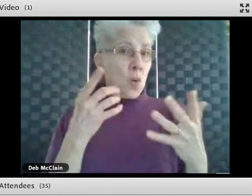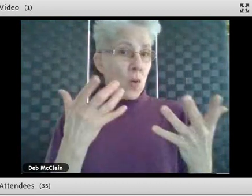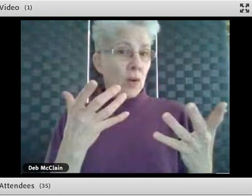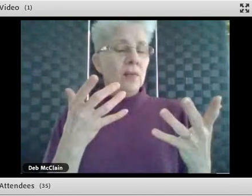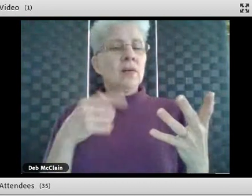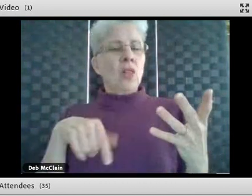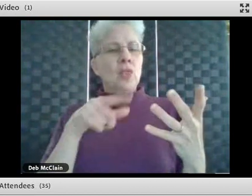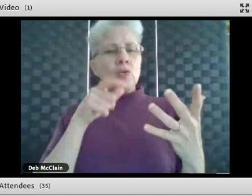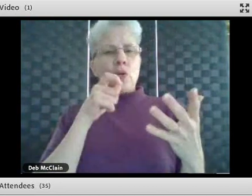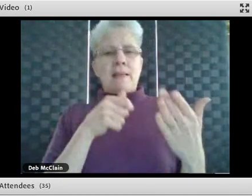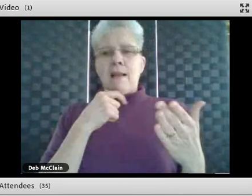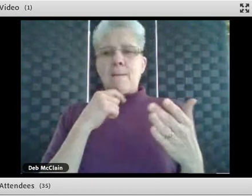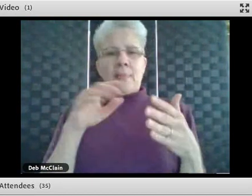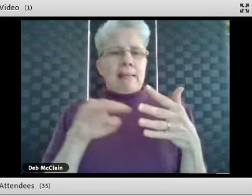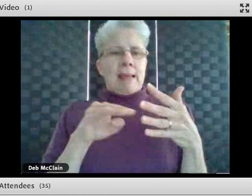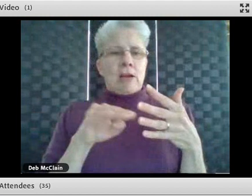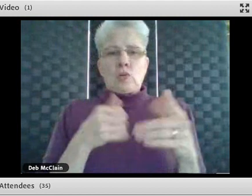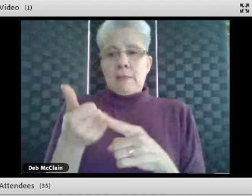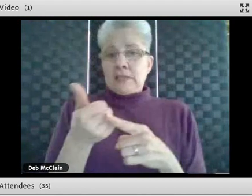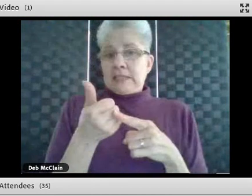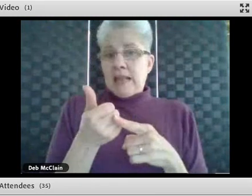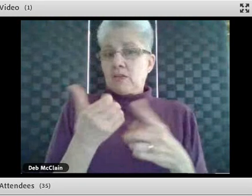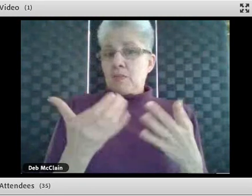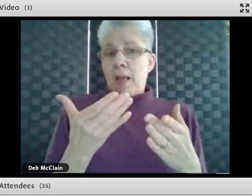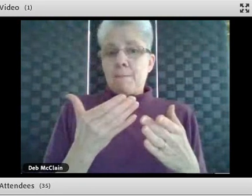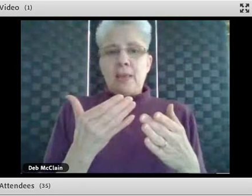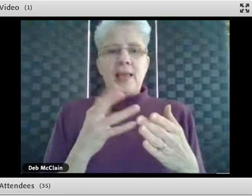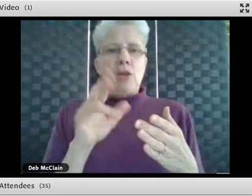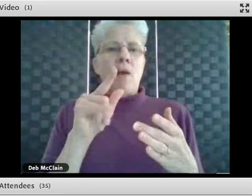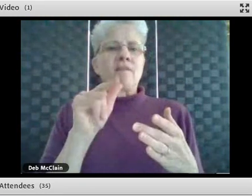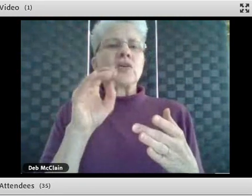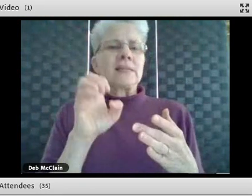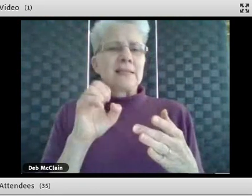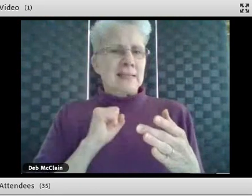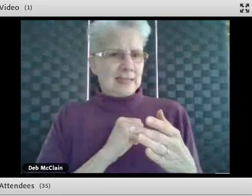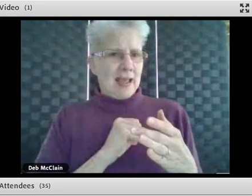who may not be catalogers, right? Who may be reference staff and so forth who may not have